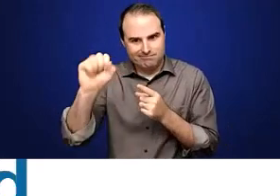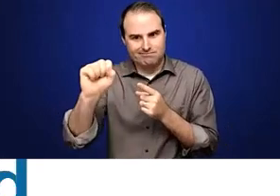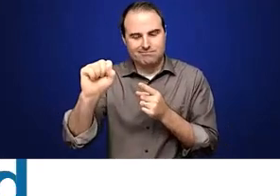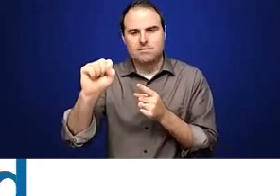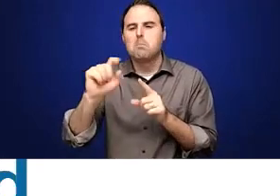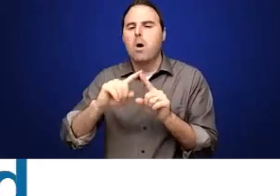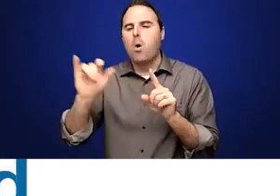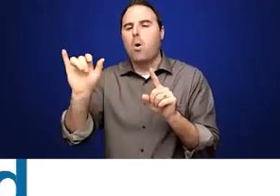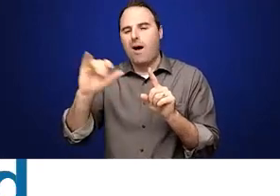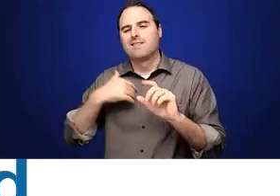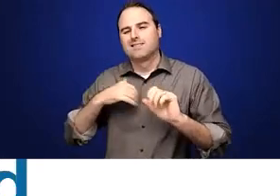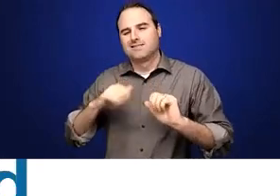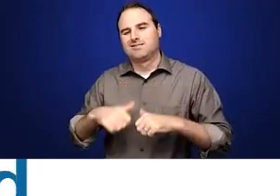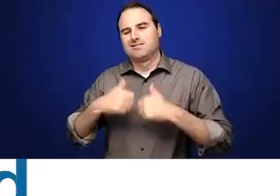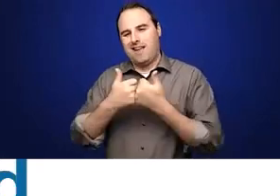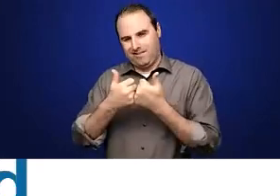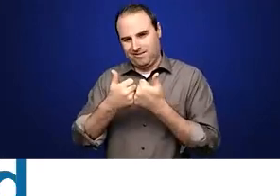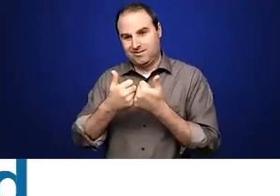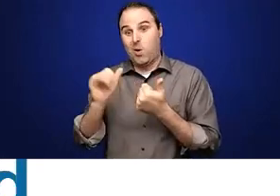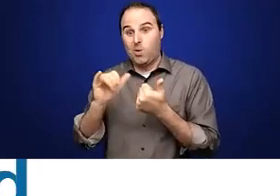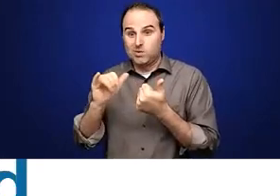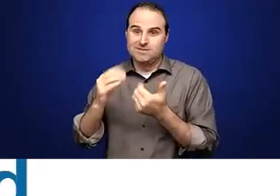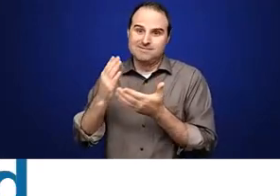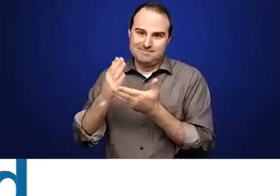Firstly, communication with partners was crucial.